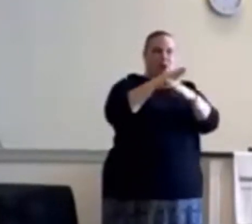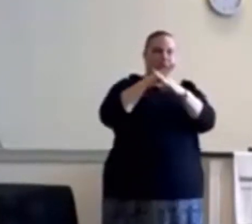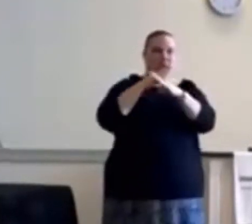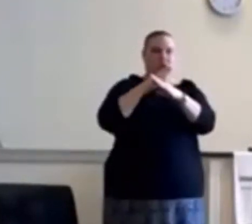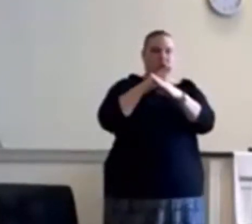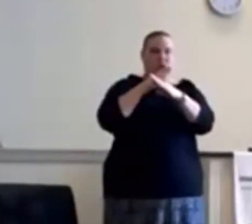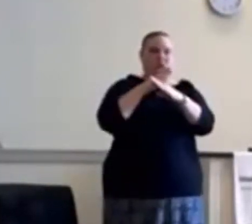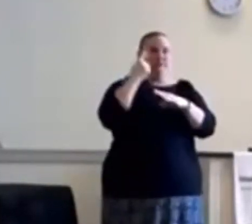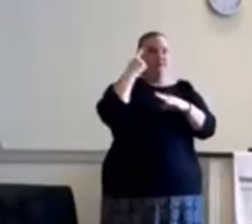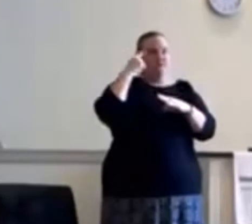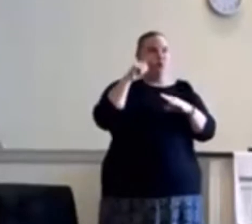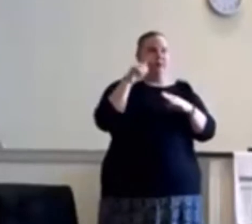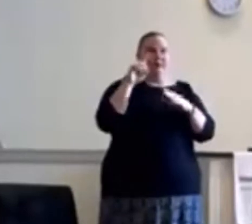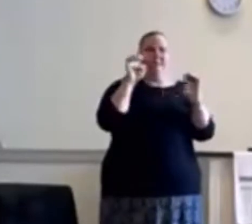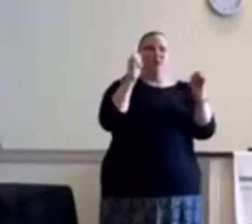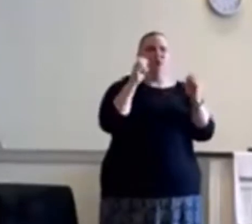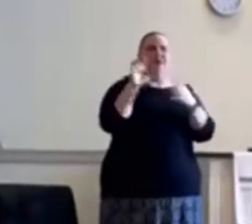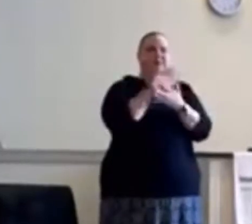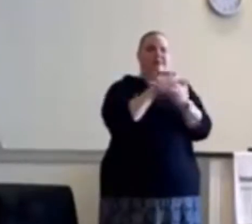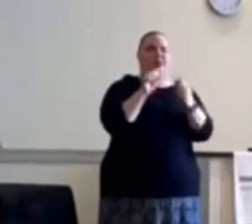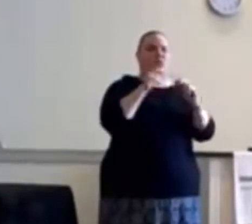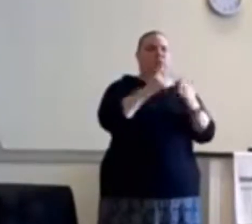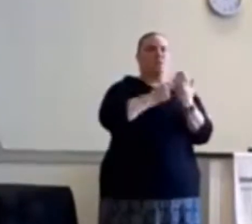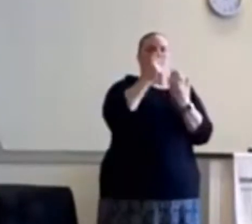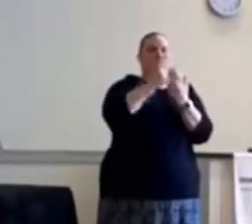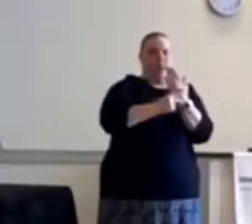disaster programs and services for people with disabilities.